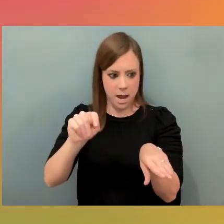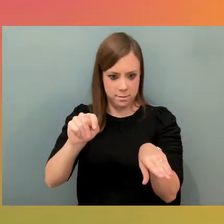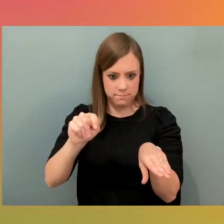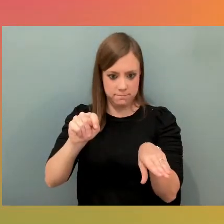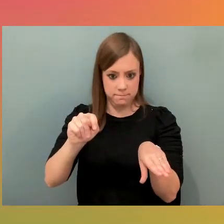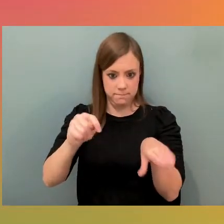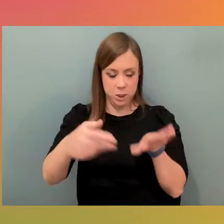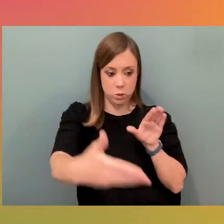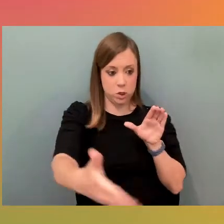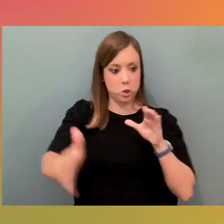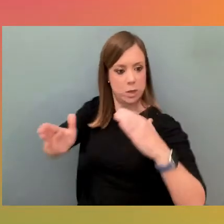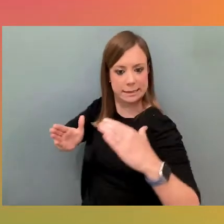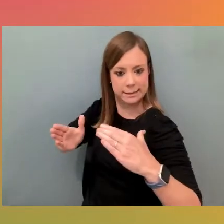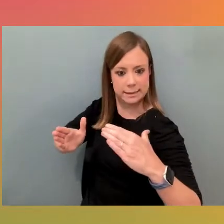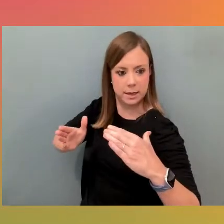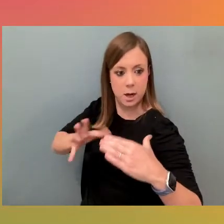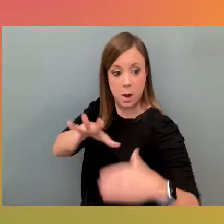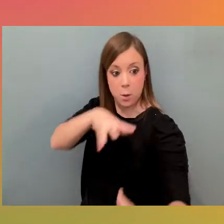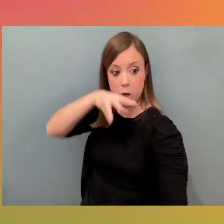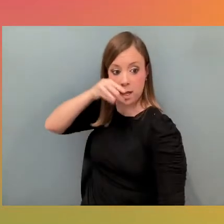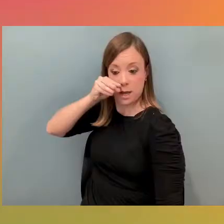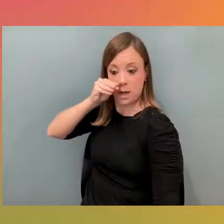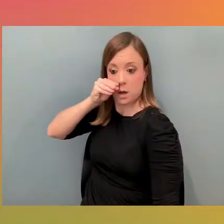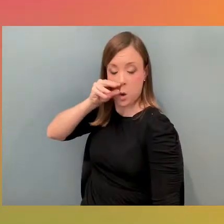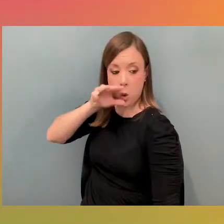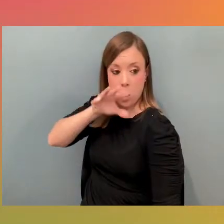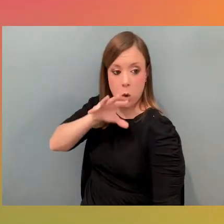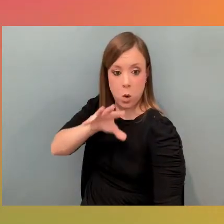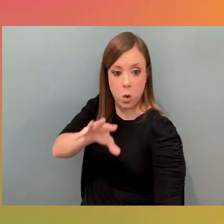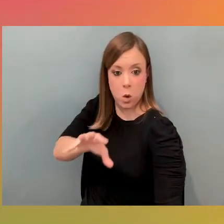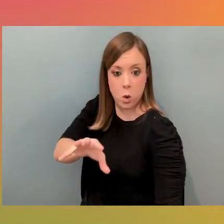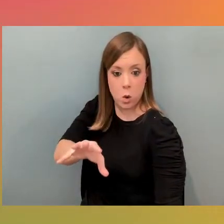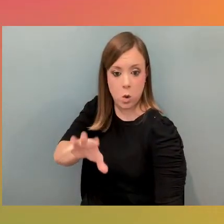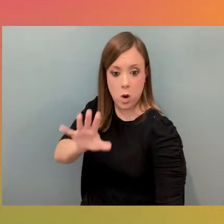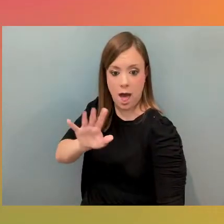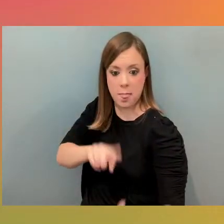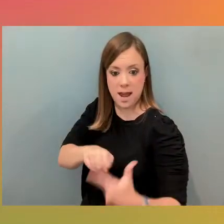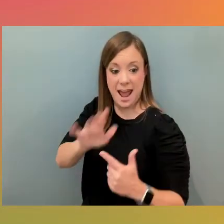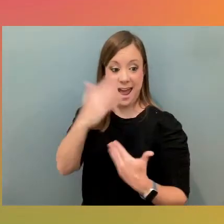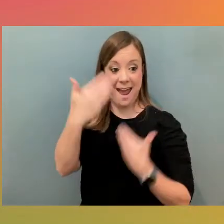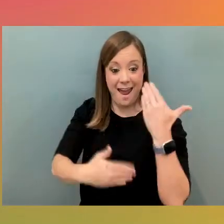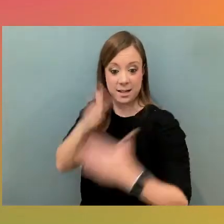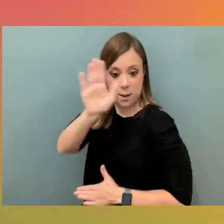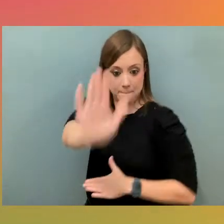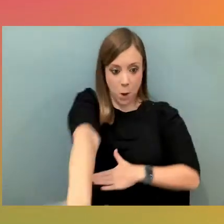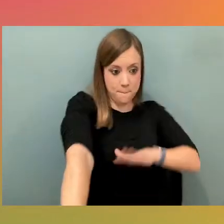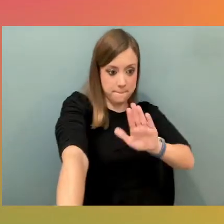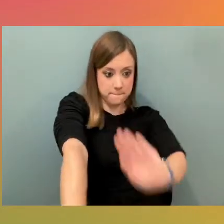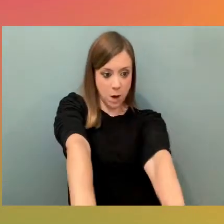WE WILL STAY HERE AND BREATH. ONE MORE FULL BREATH IN.